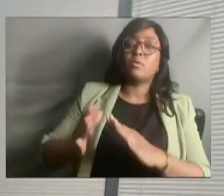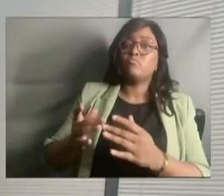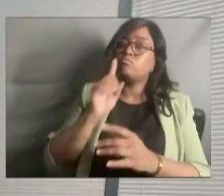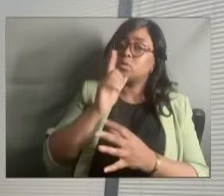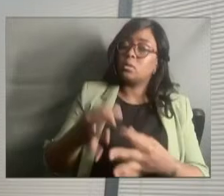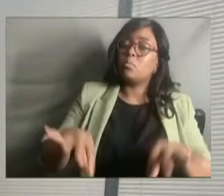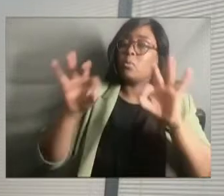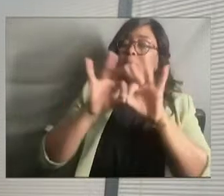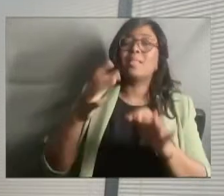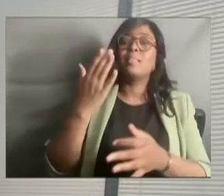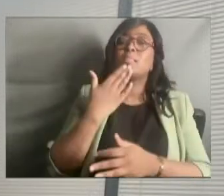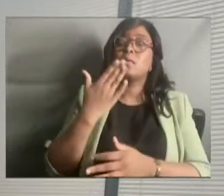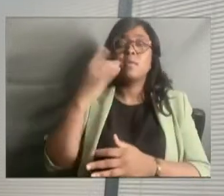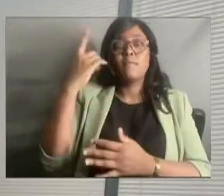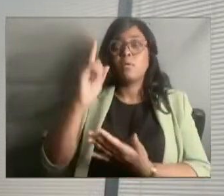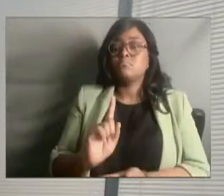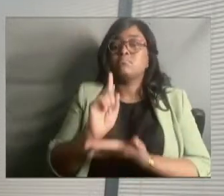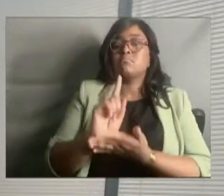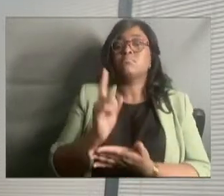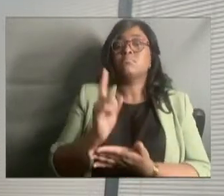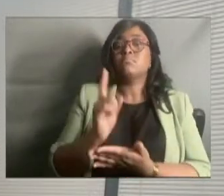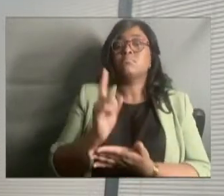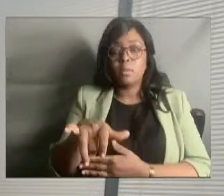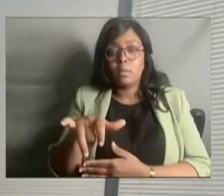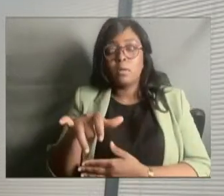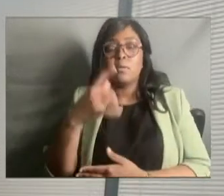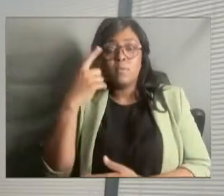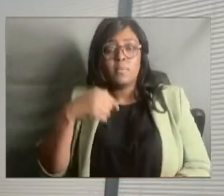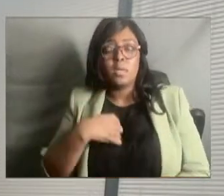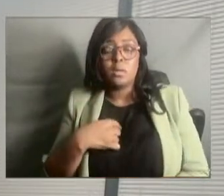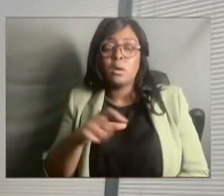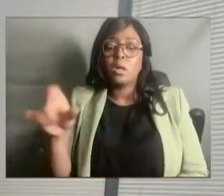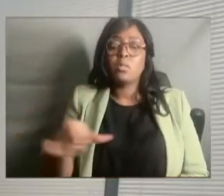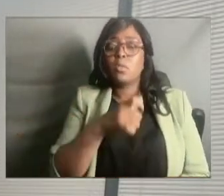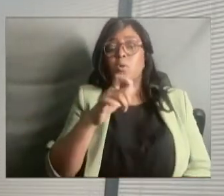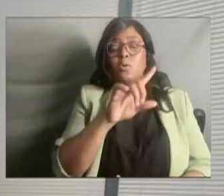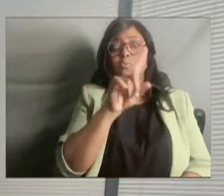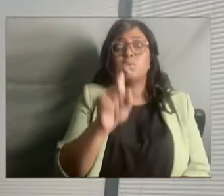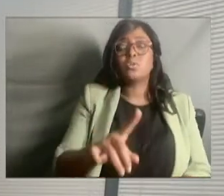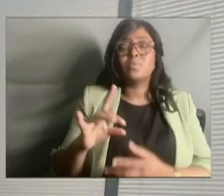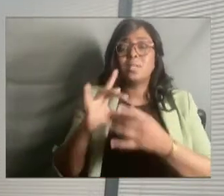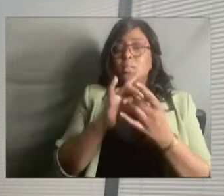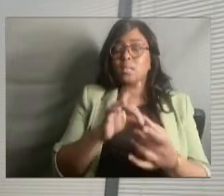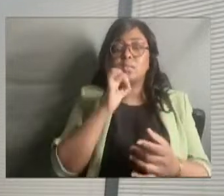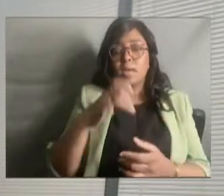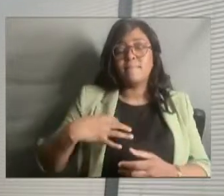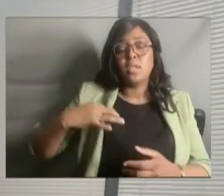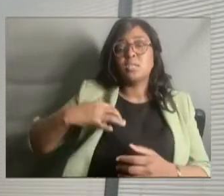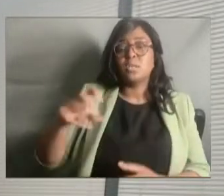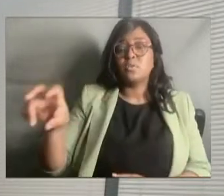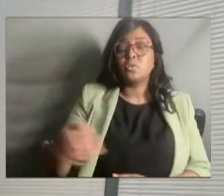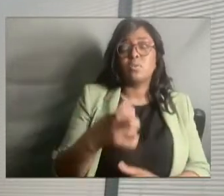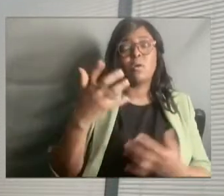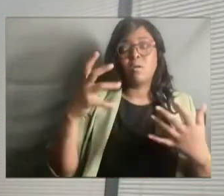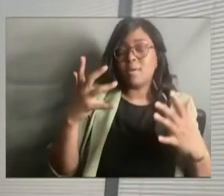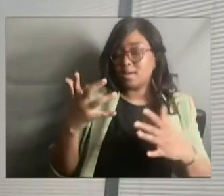pretty important. So thank you for elevating that for me.